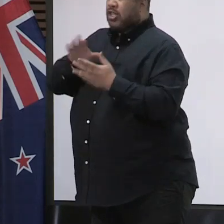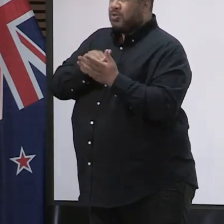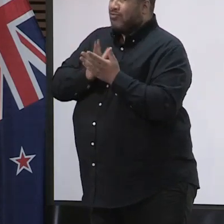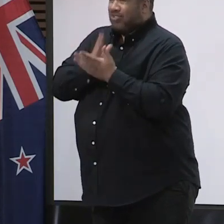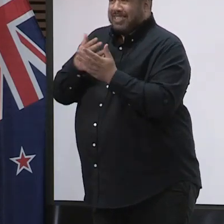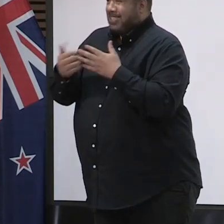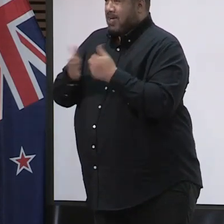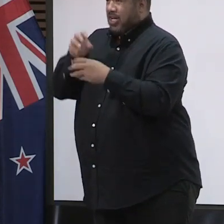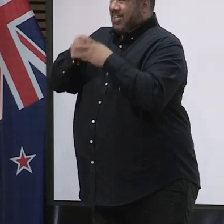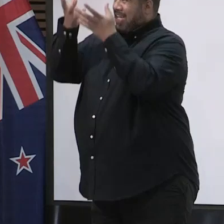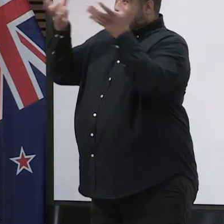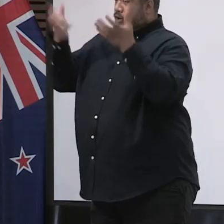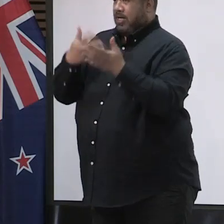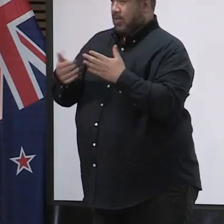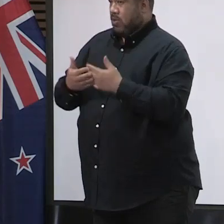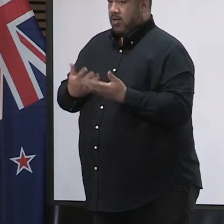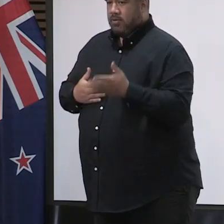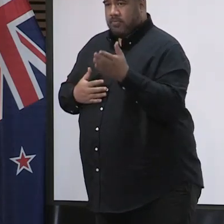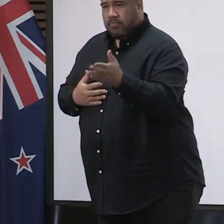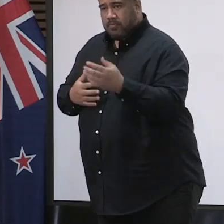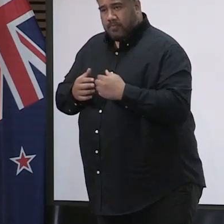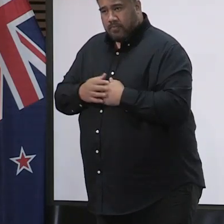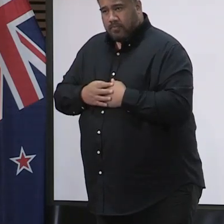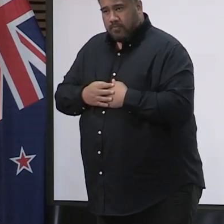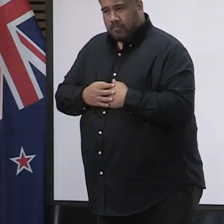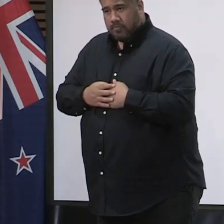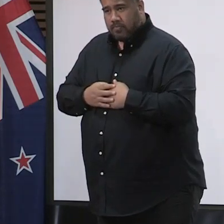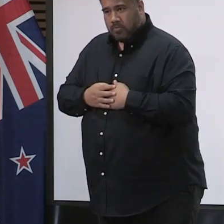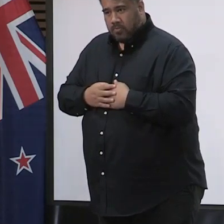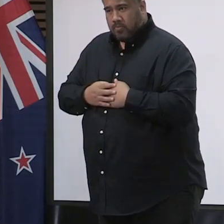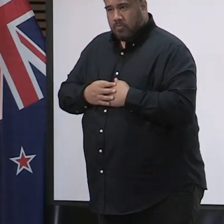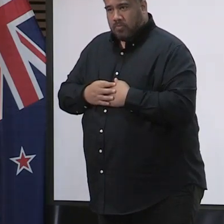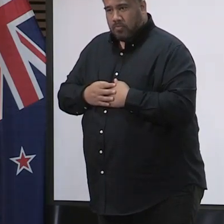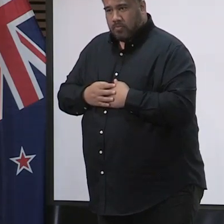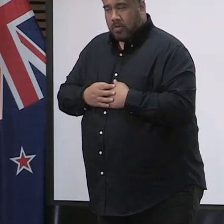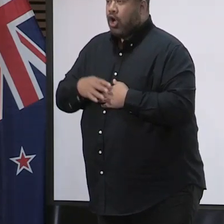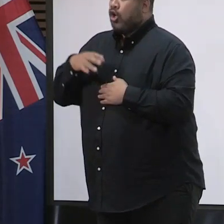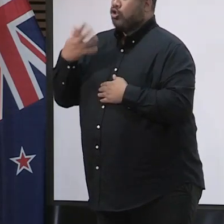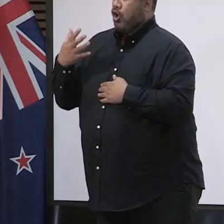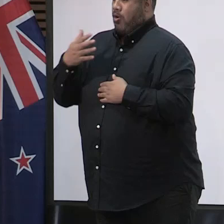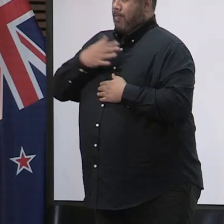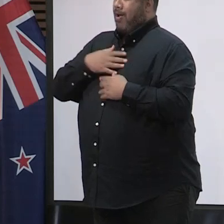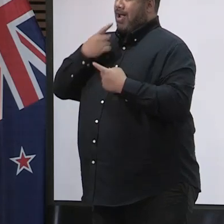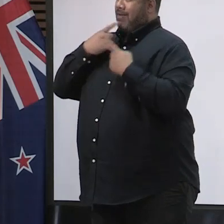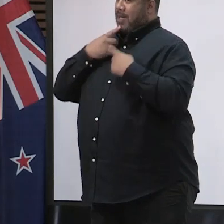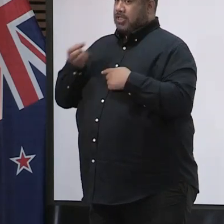services around the globe. The fact it's in Australia is